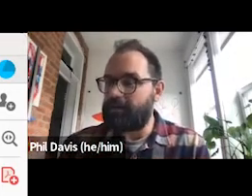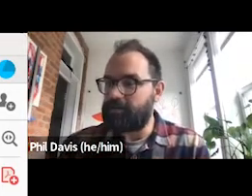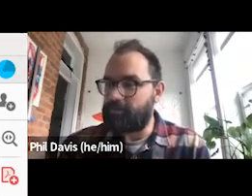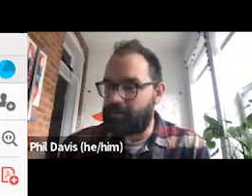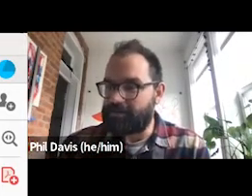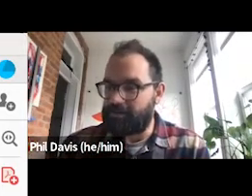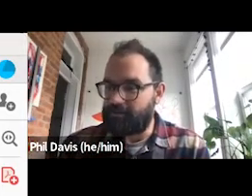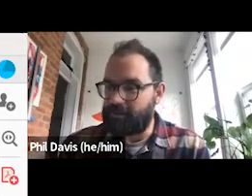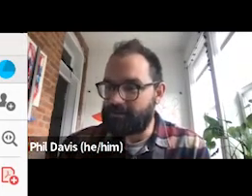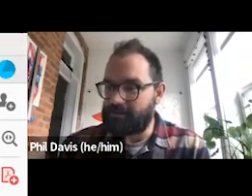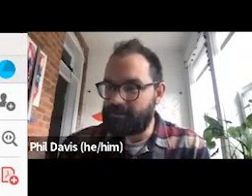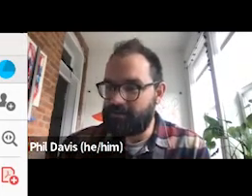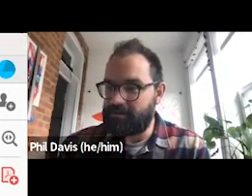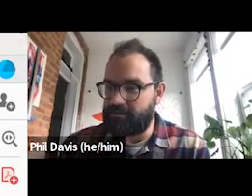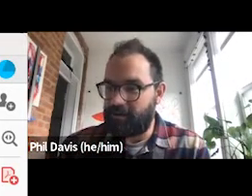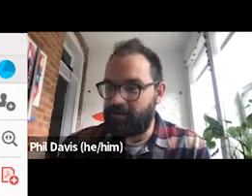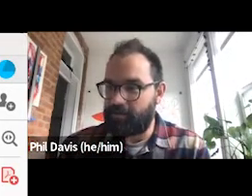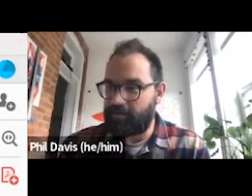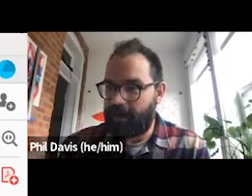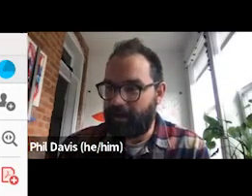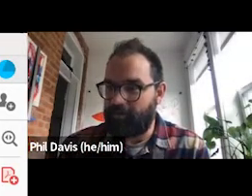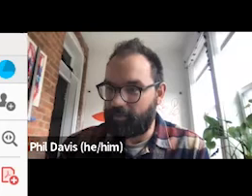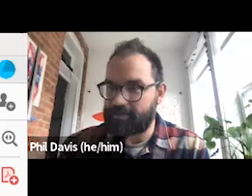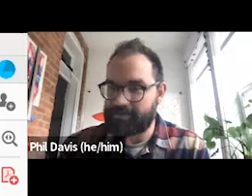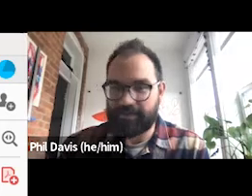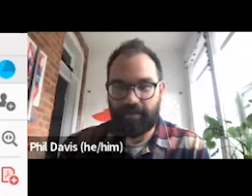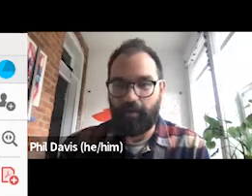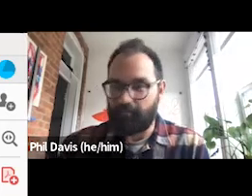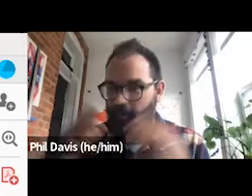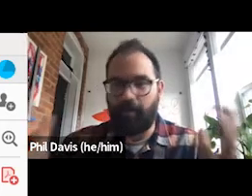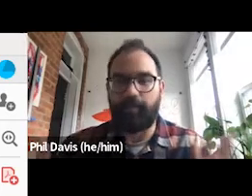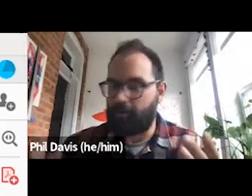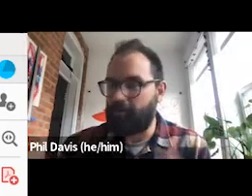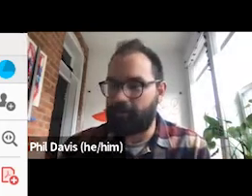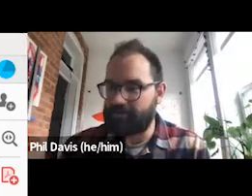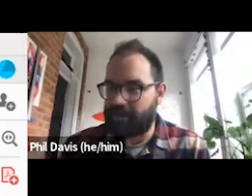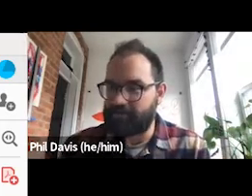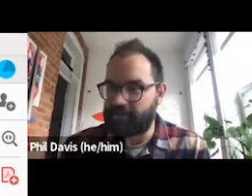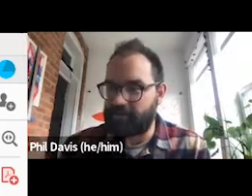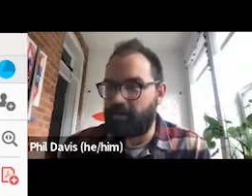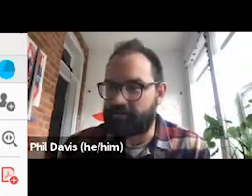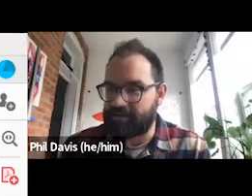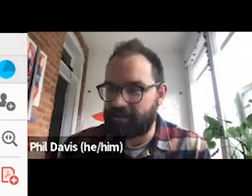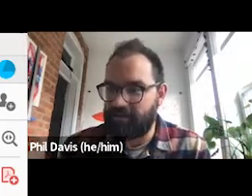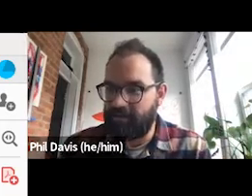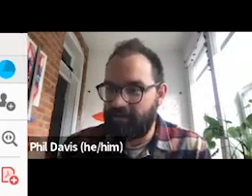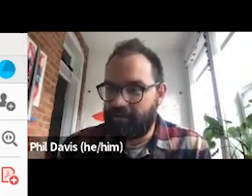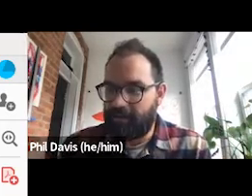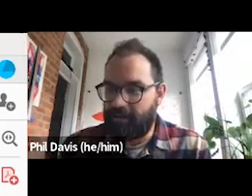it in your budget because you need to know how much this overall program is actually costing.